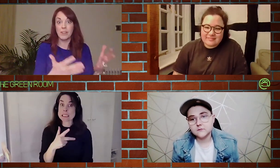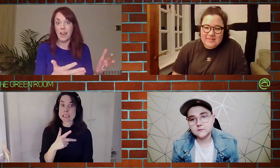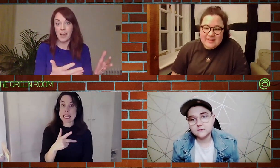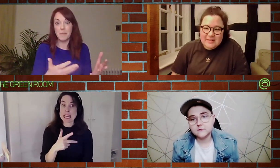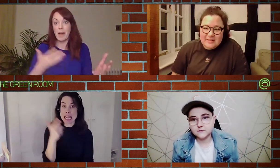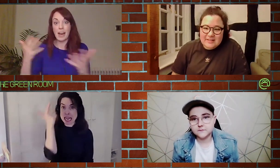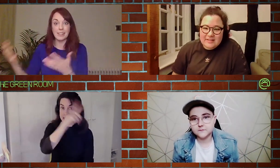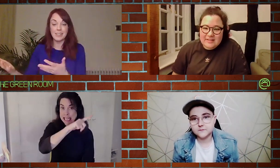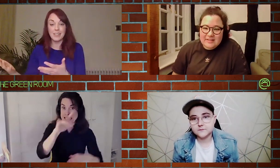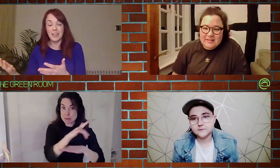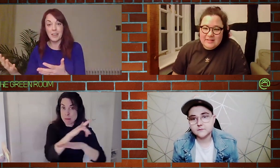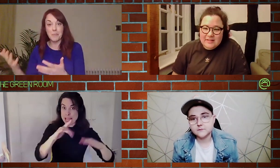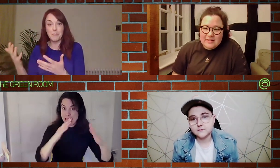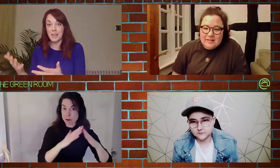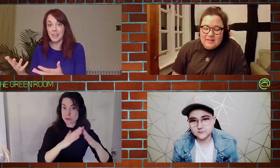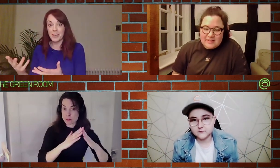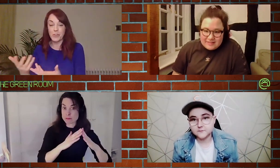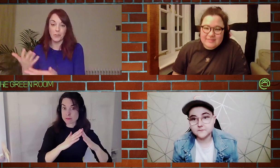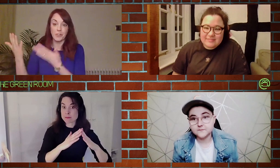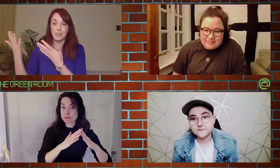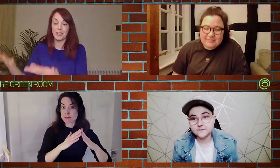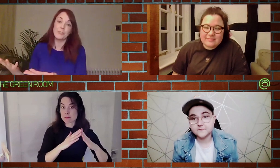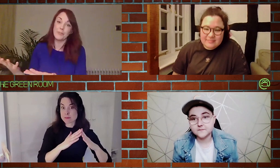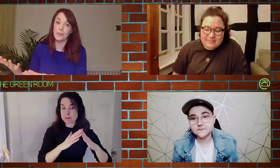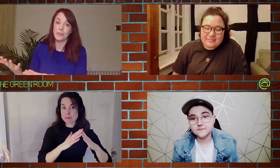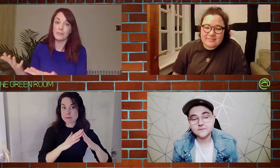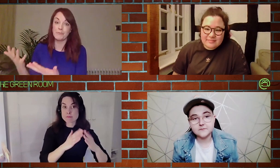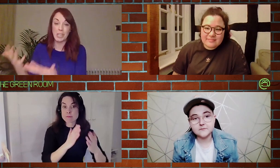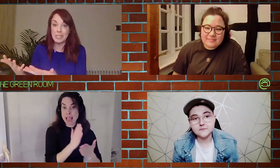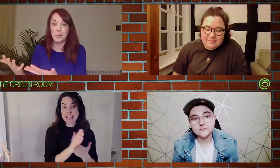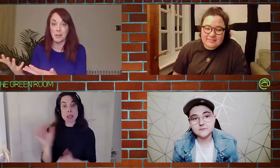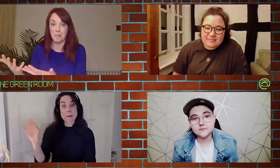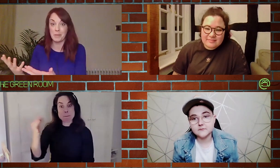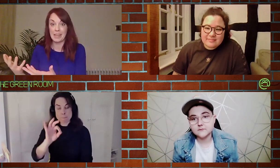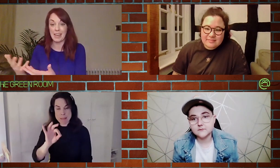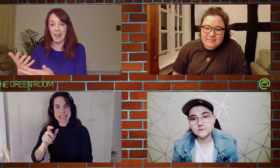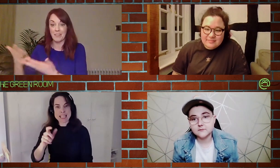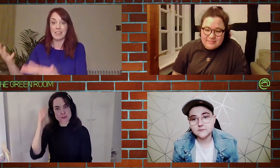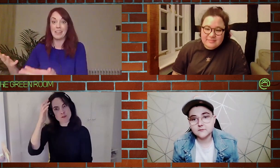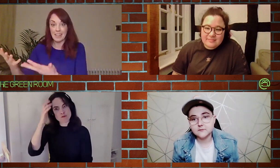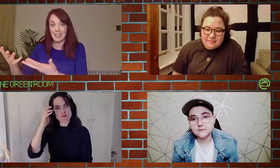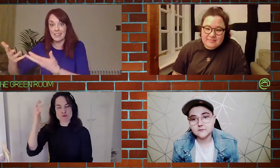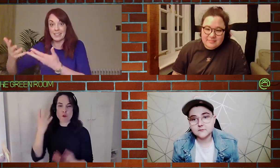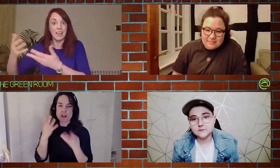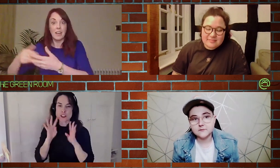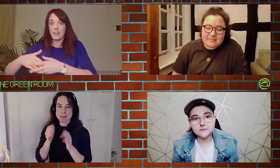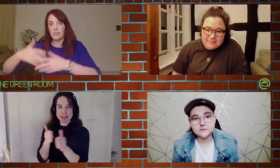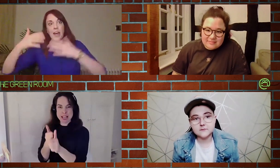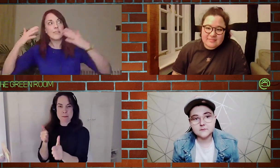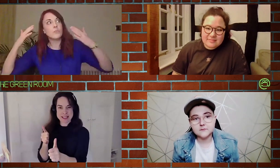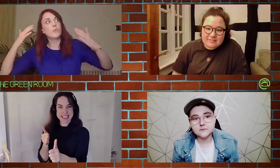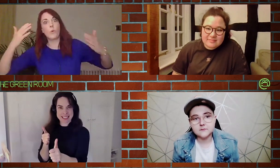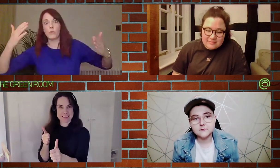And Bea you're at the Royal Shakespear Company. I mean that's known